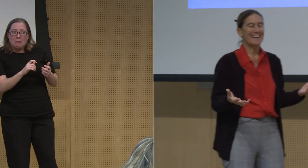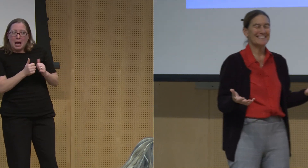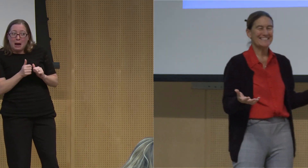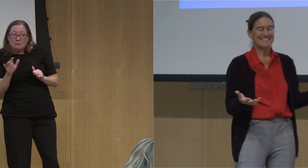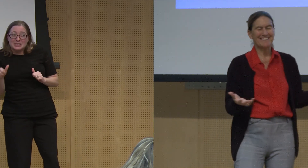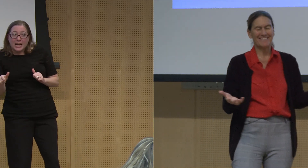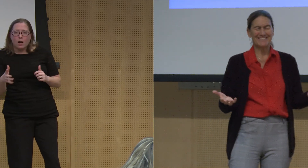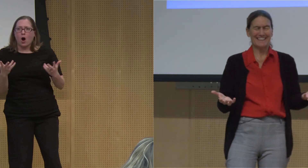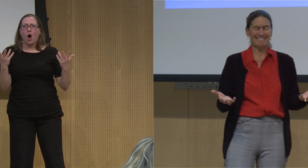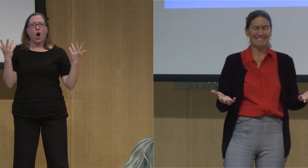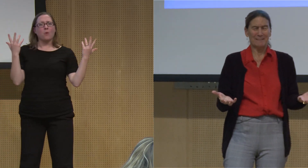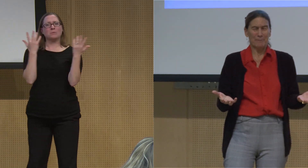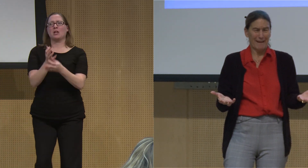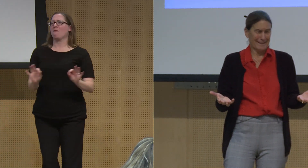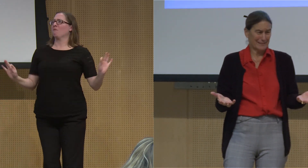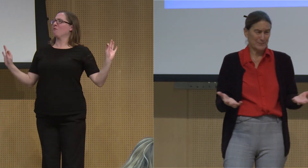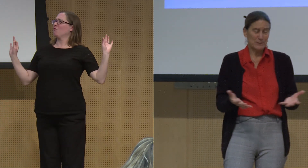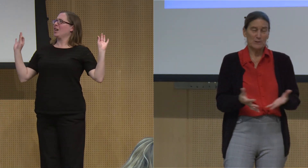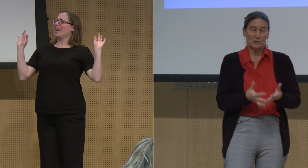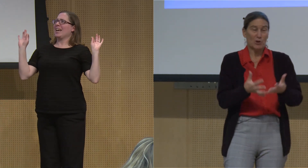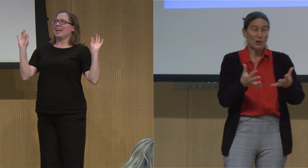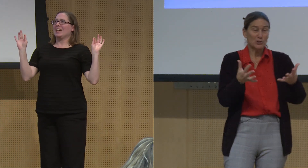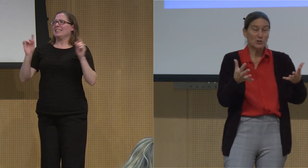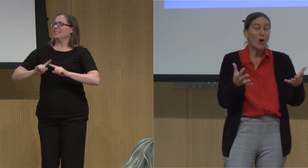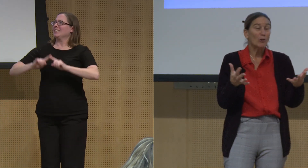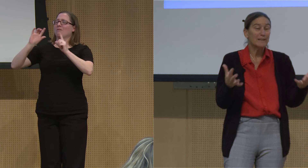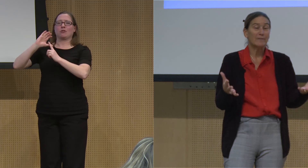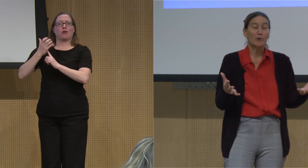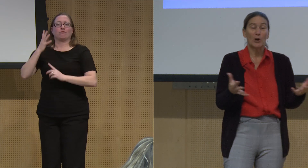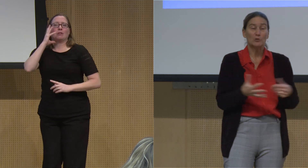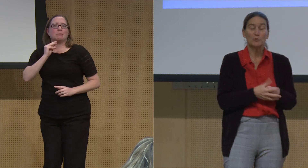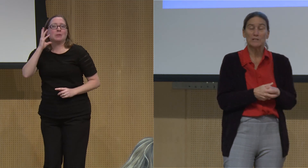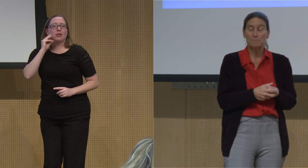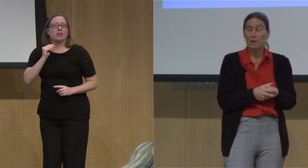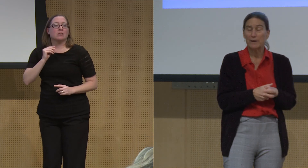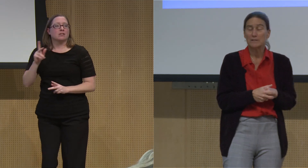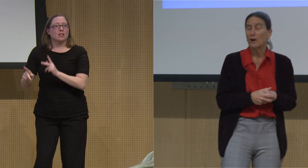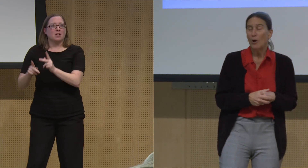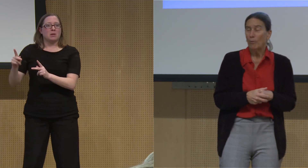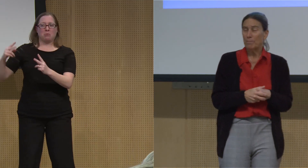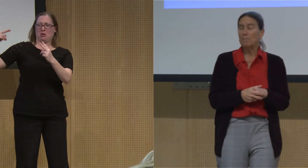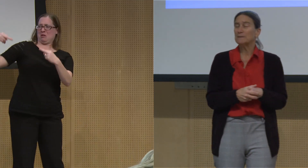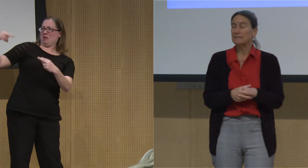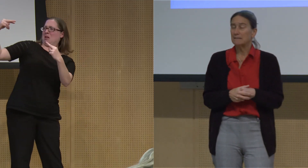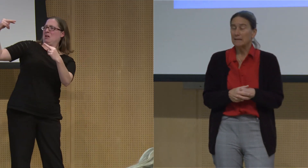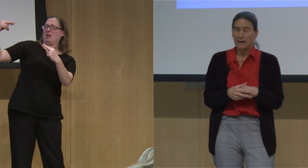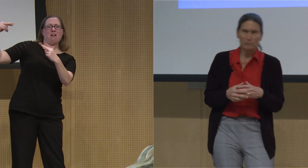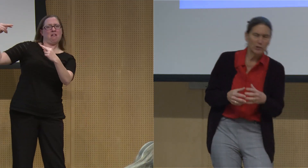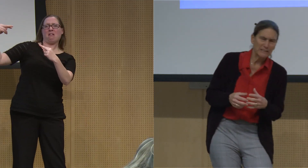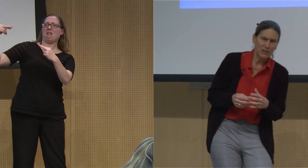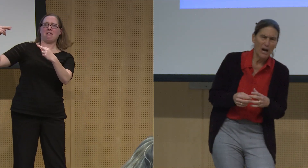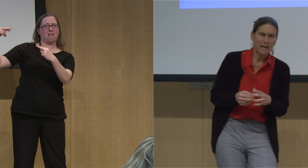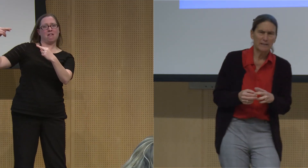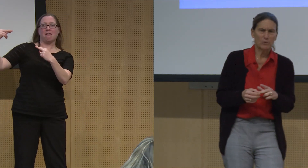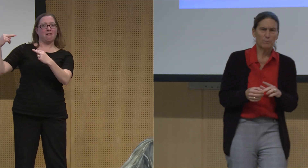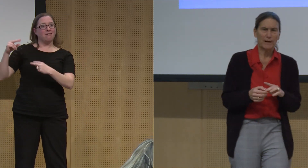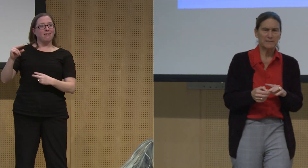AND SHE SAID, "OH, IT WAS LIKE LIBERATING." SHE WAS--"IT WAS A TOTALLY DIFFERENT "CULTURAL EXPERIENCE WHERE PEOPLE DIDN'T "KIND OF LOOK AT YOU ODD THAT YOU WERE BREASTFEEDING.